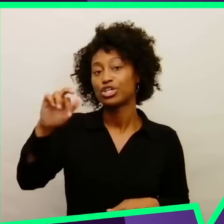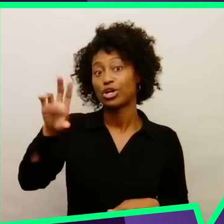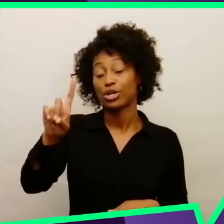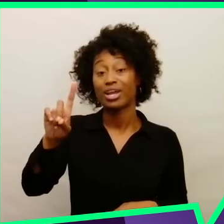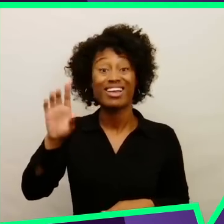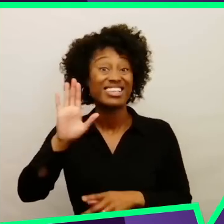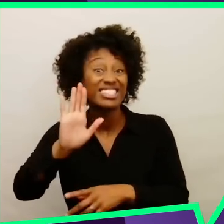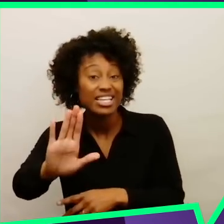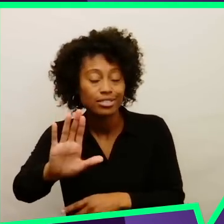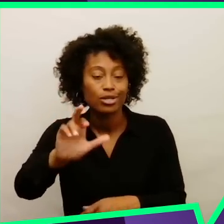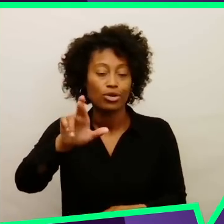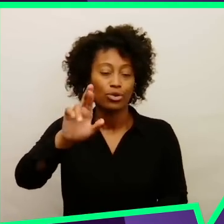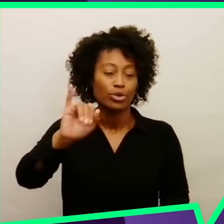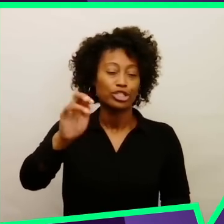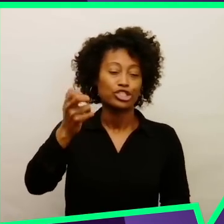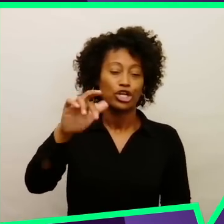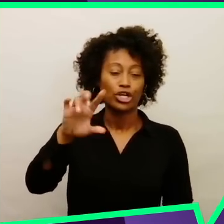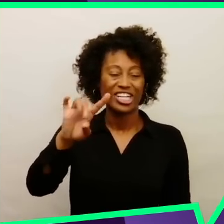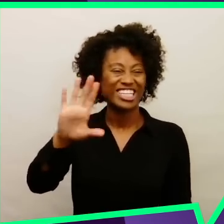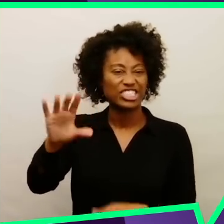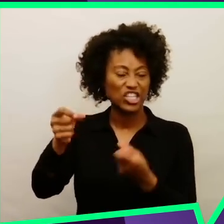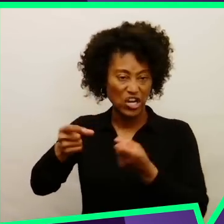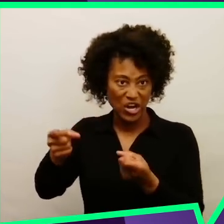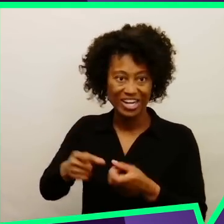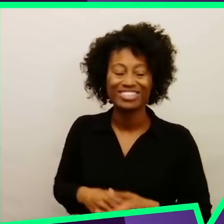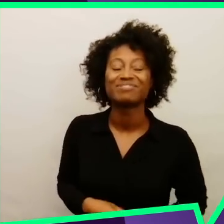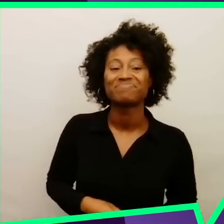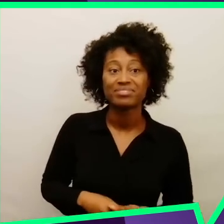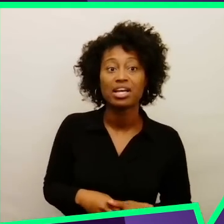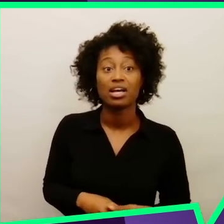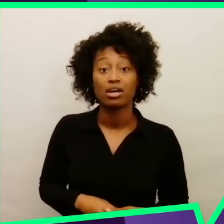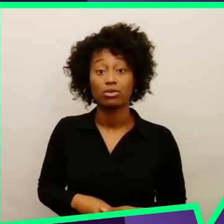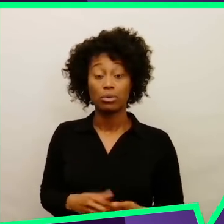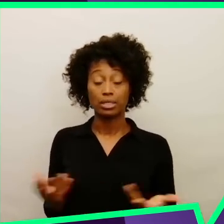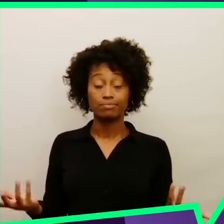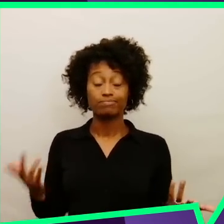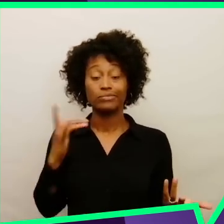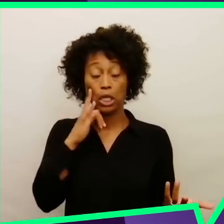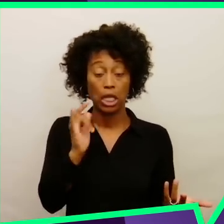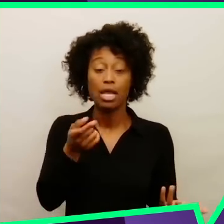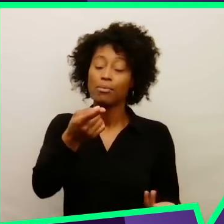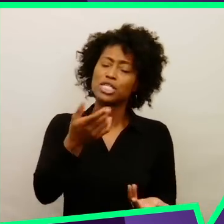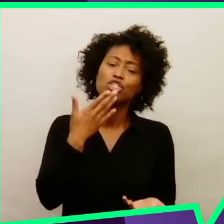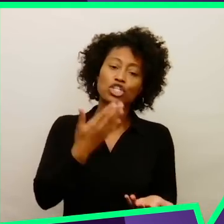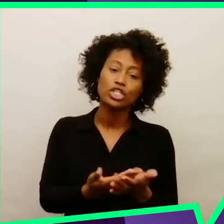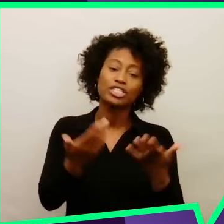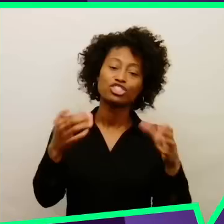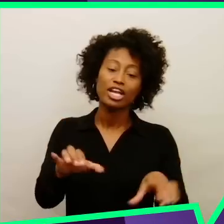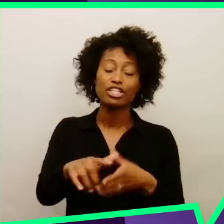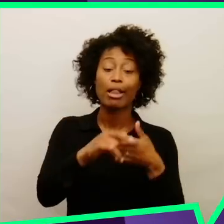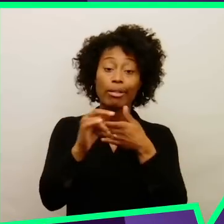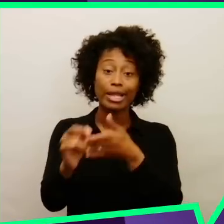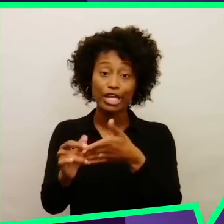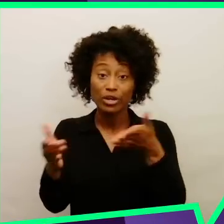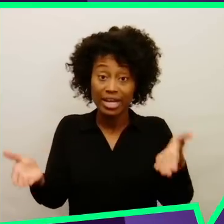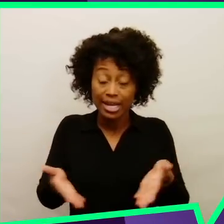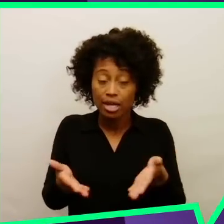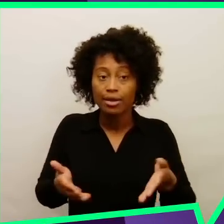And, man, I'll tell you what, it looks like we know-- there's a pretty good chance that the leader